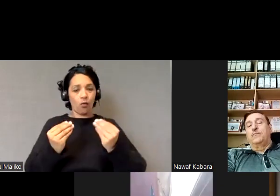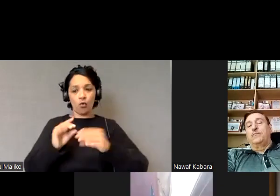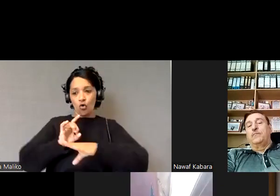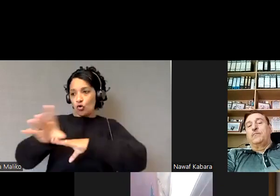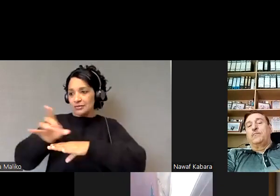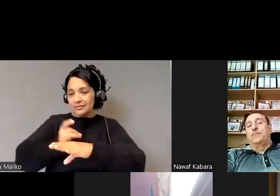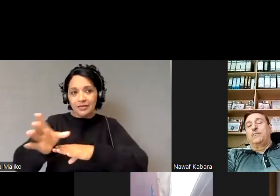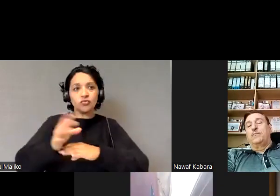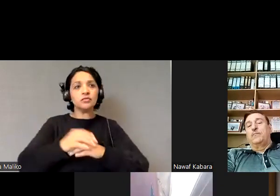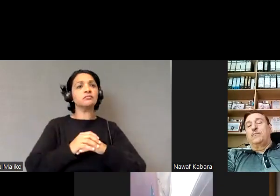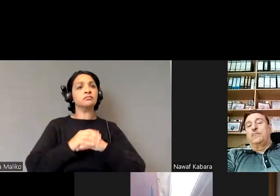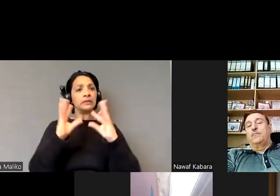as financial support that had reduced.